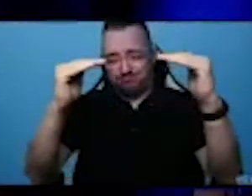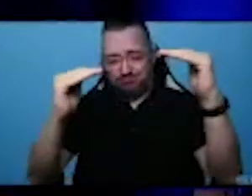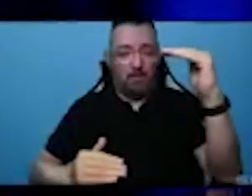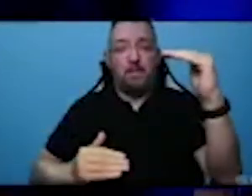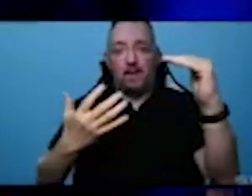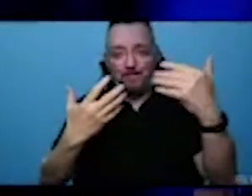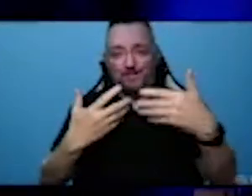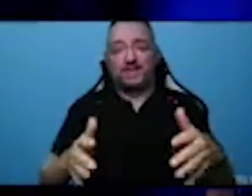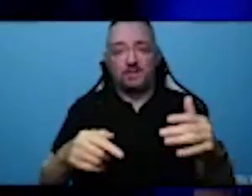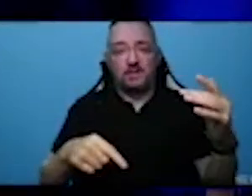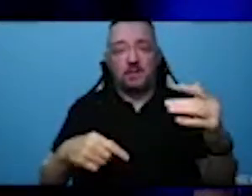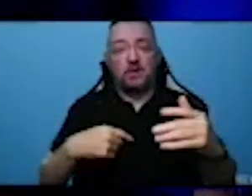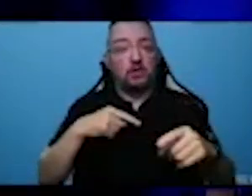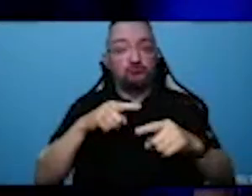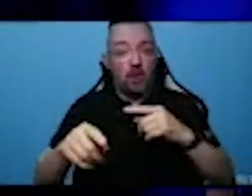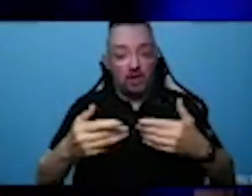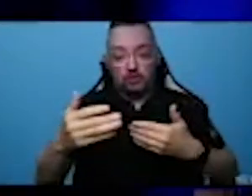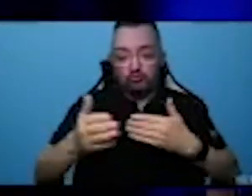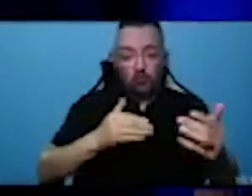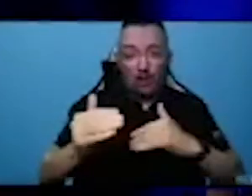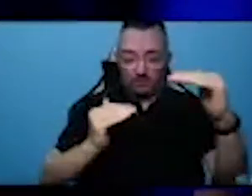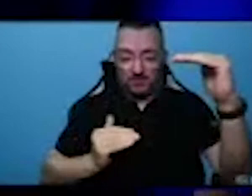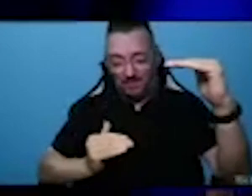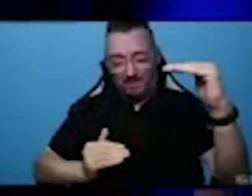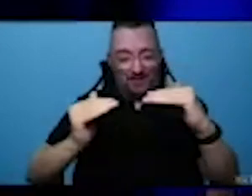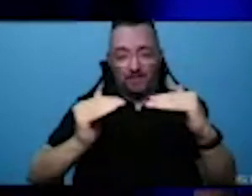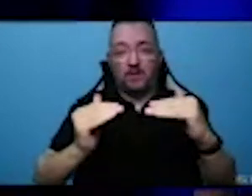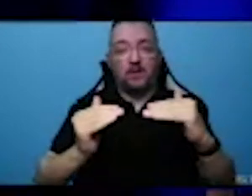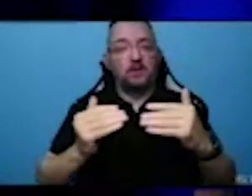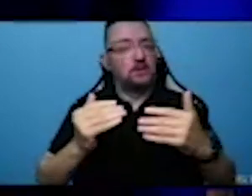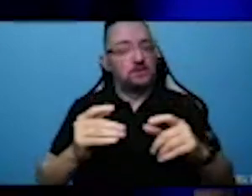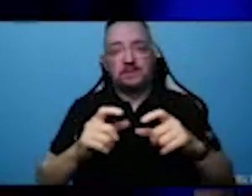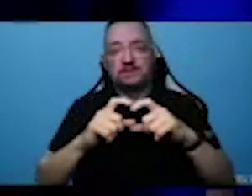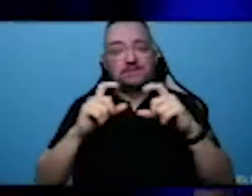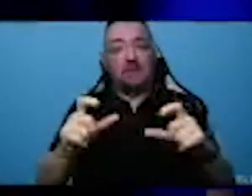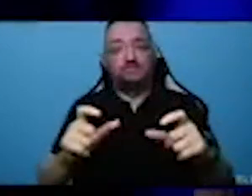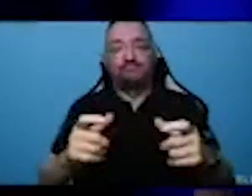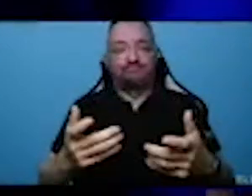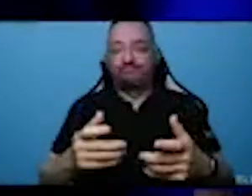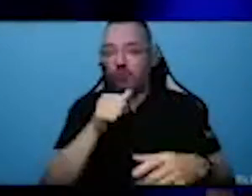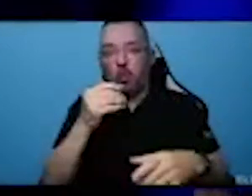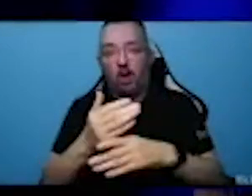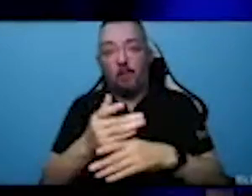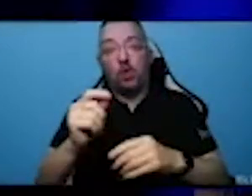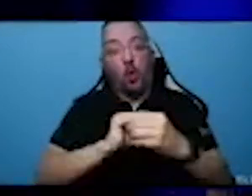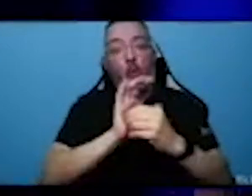tackle inequality had been, were starkly recognised during Covid. Interventions we have created to try